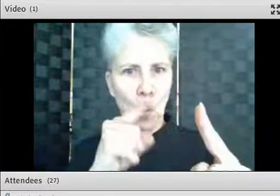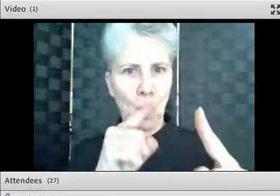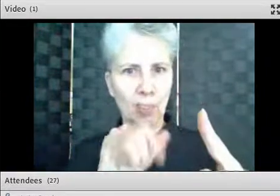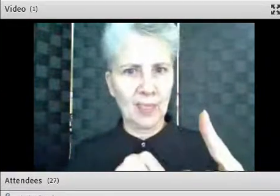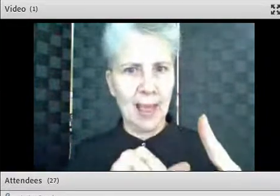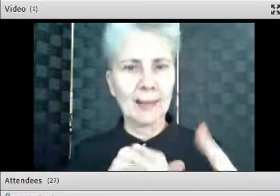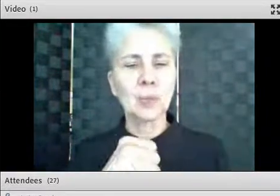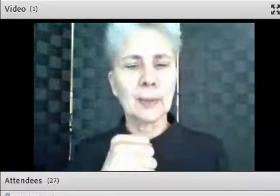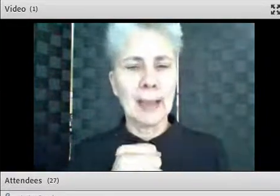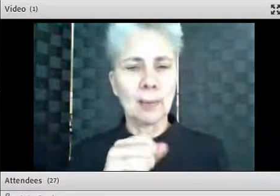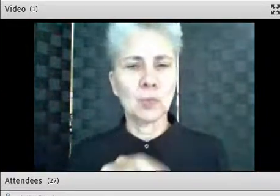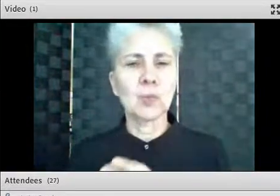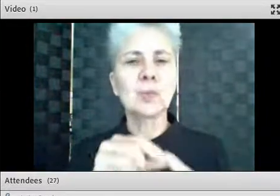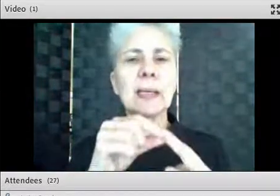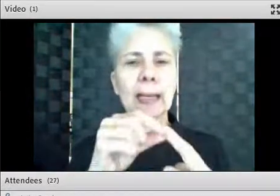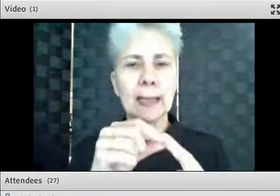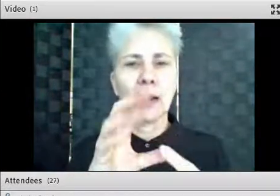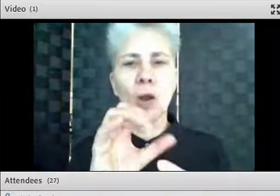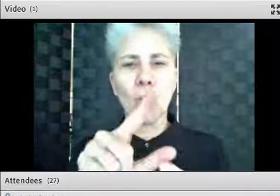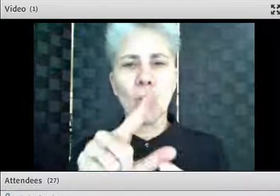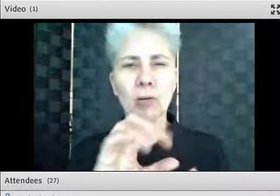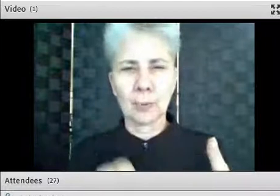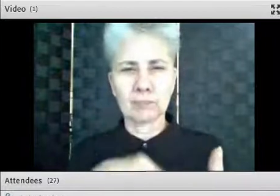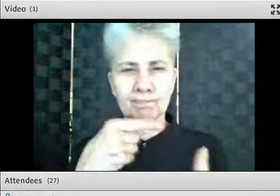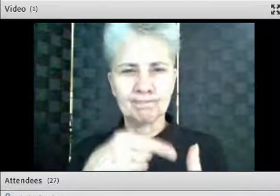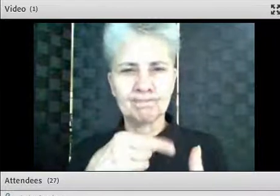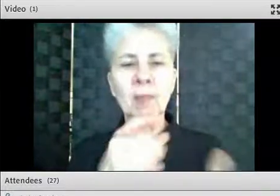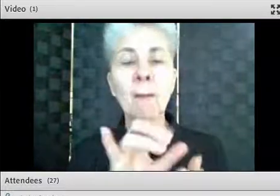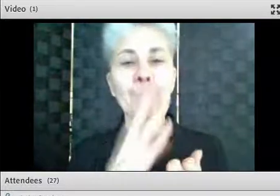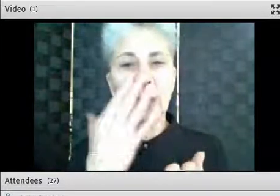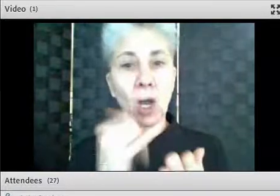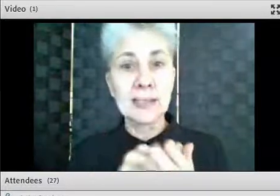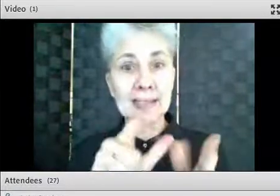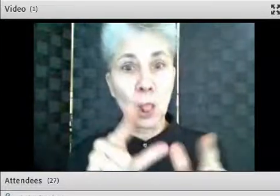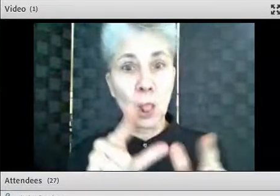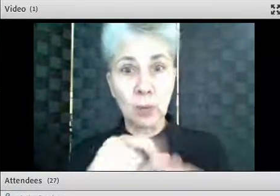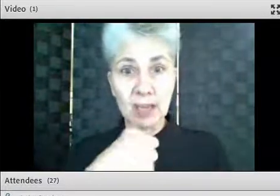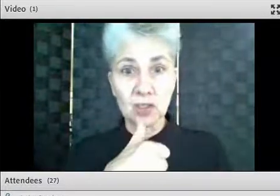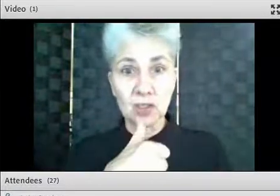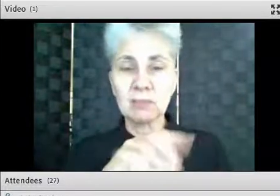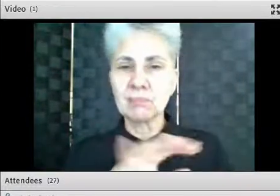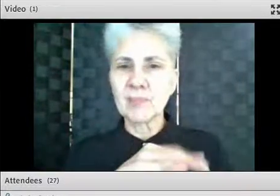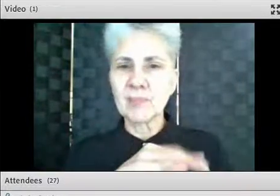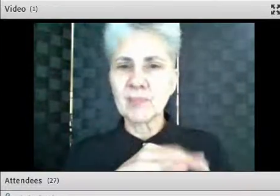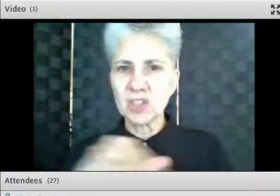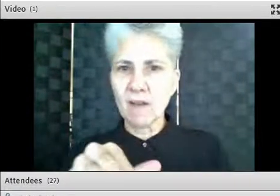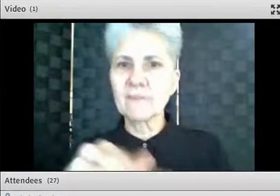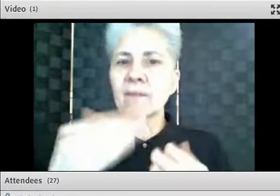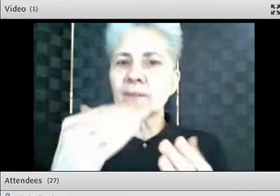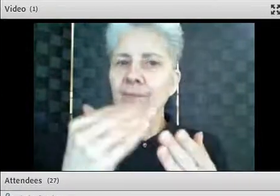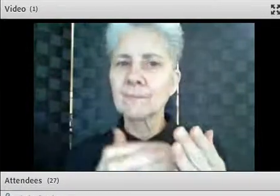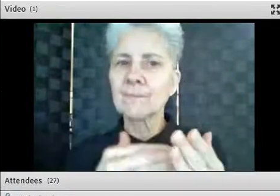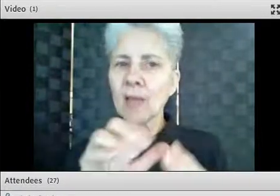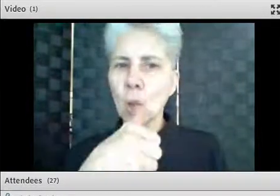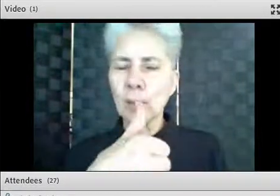is to create a unique call number, okay, because it's a location device, right, shelf location device.